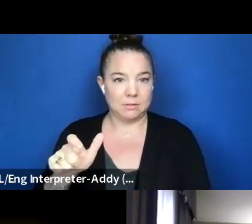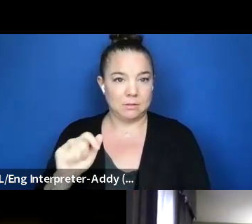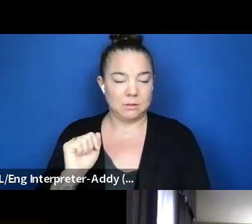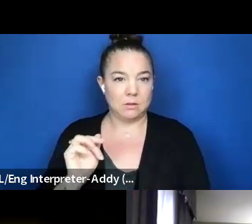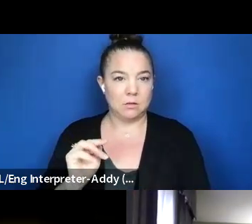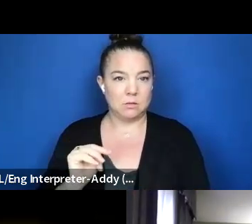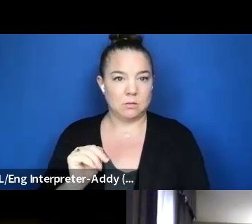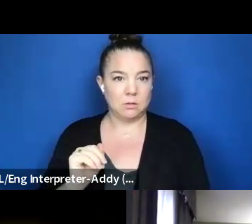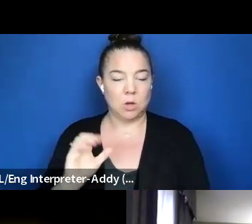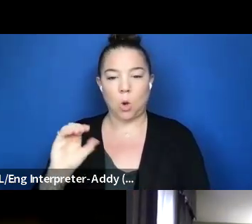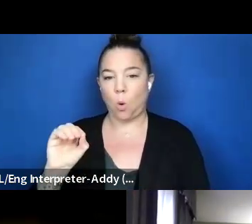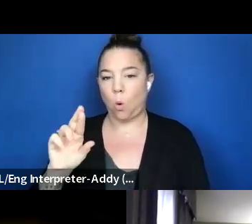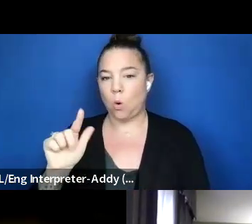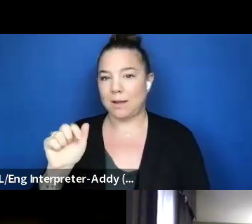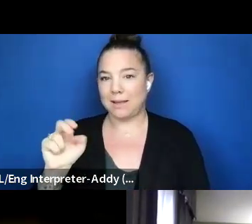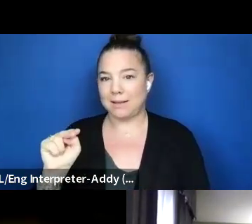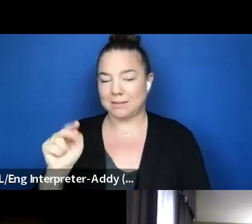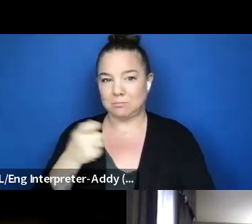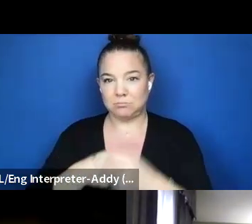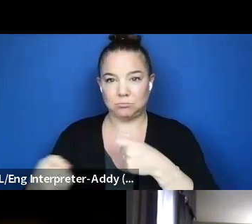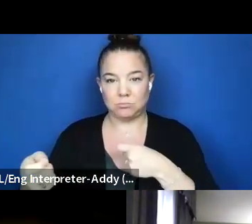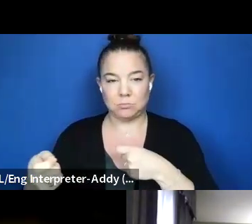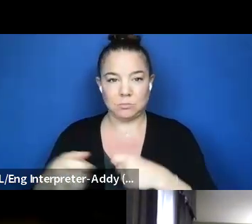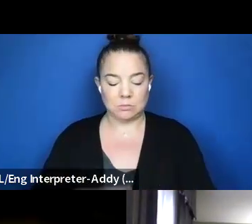Adeleigh Belyeu: organ transplants! Adeleigh Belyeu: So